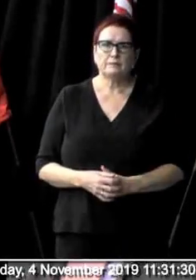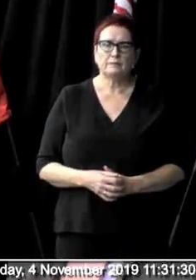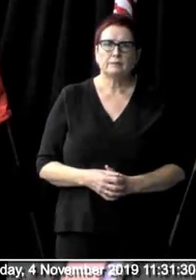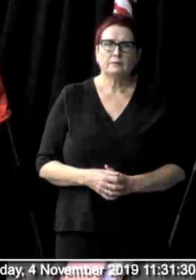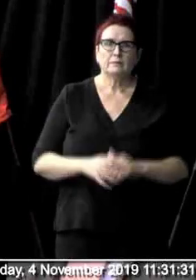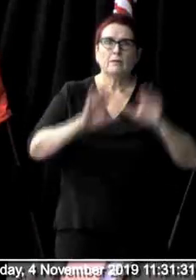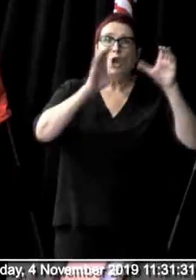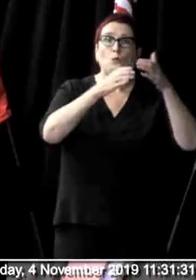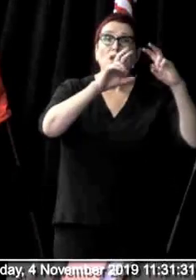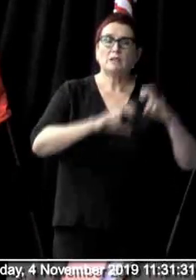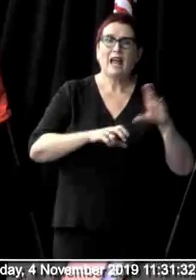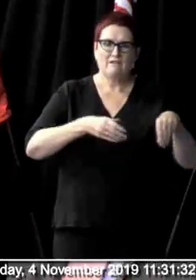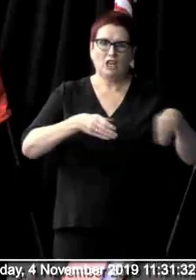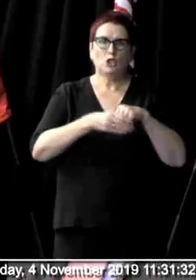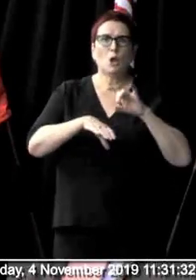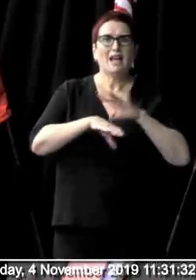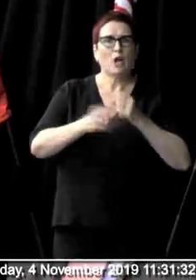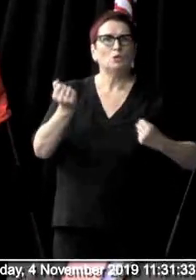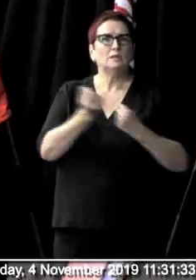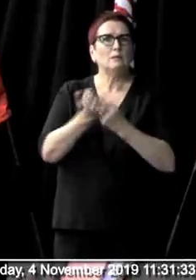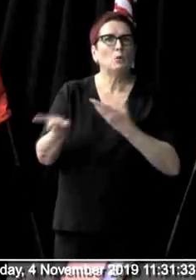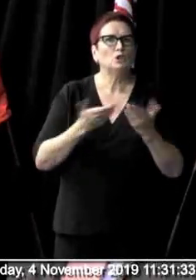The Royal Commission has an internal counselling and support services team